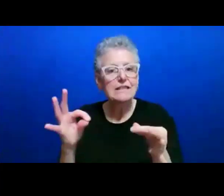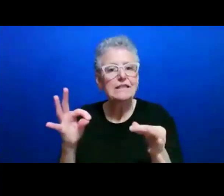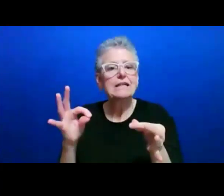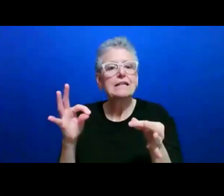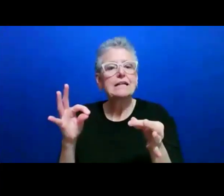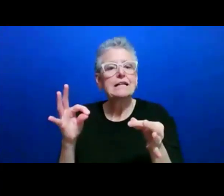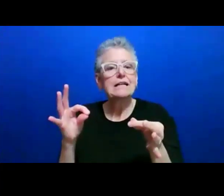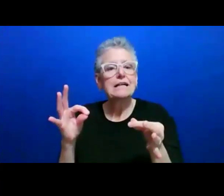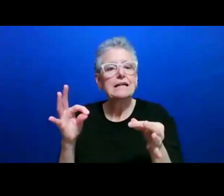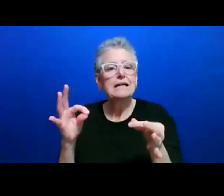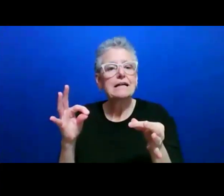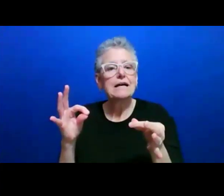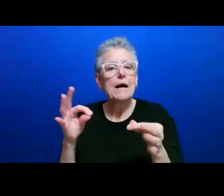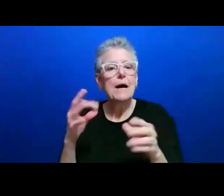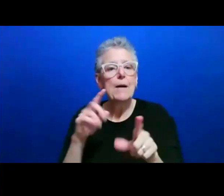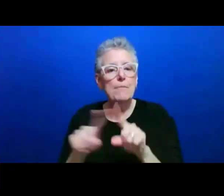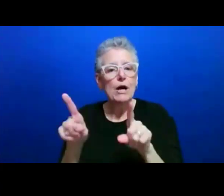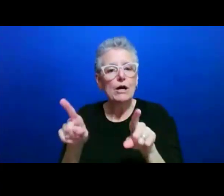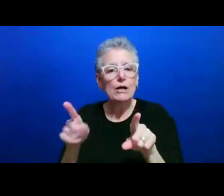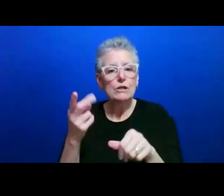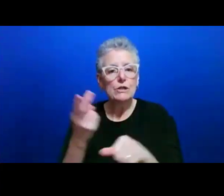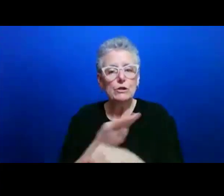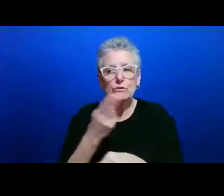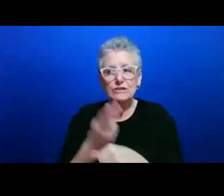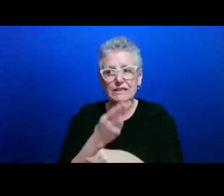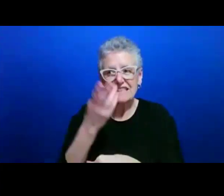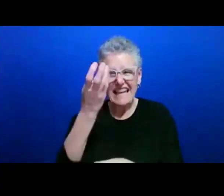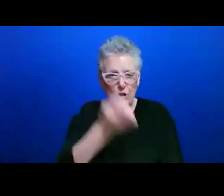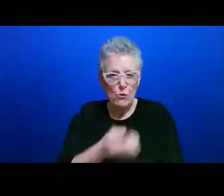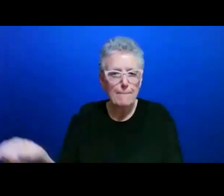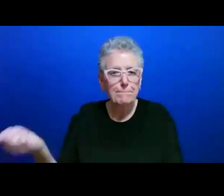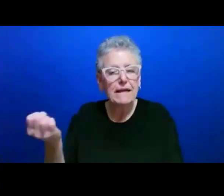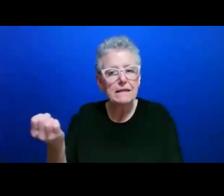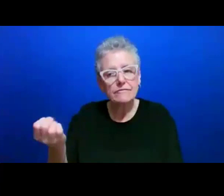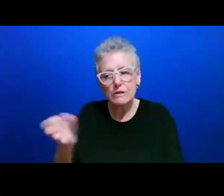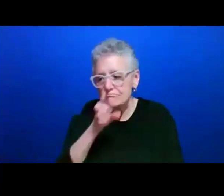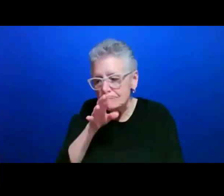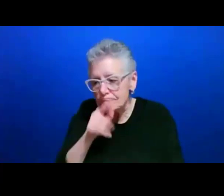a speech generated device for expressive output,